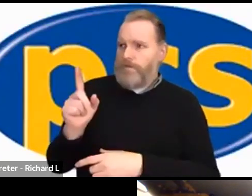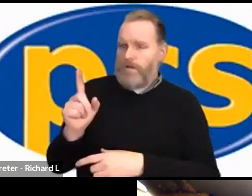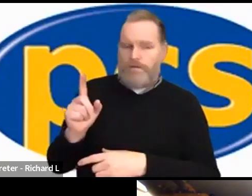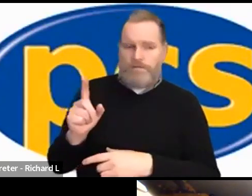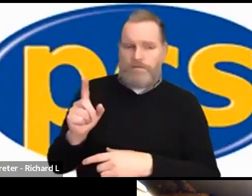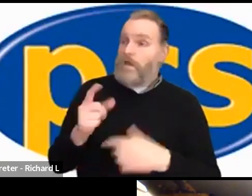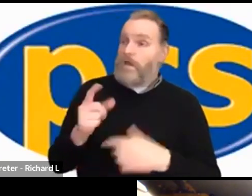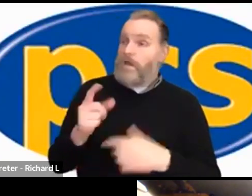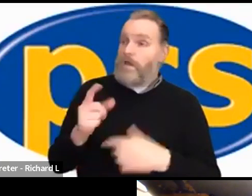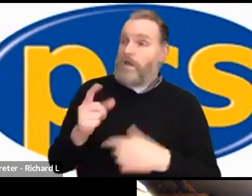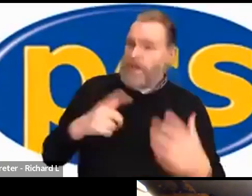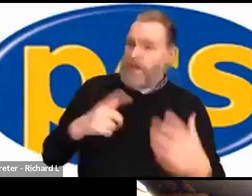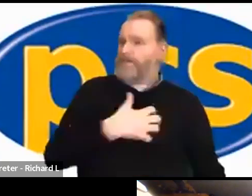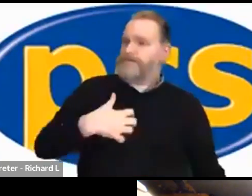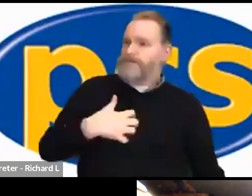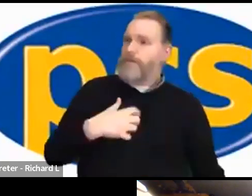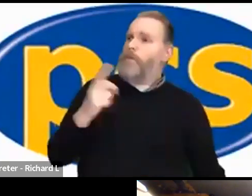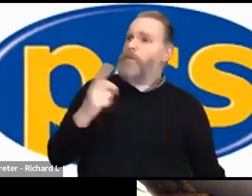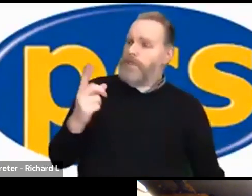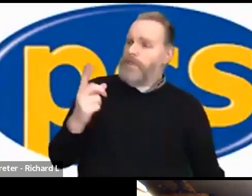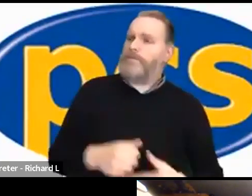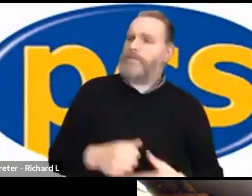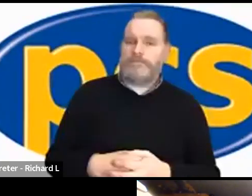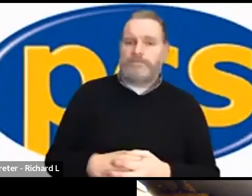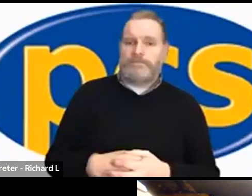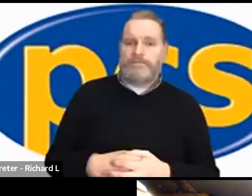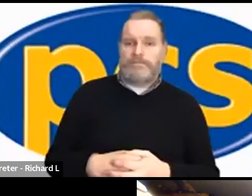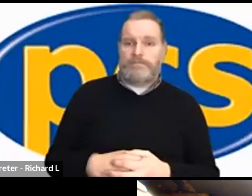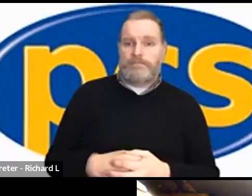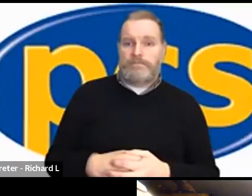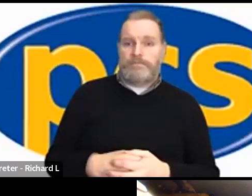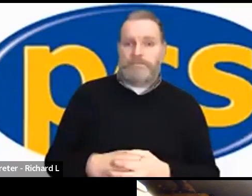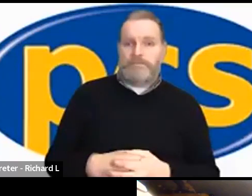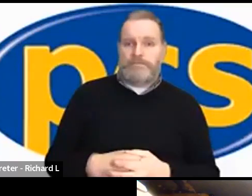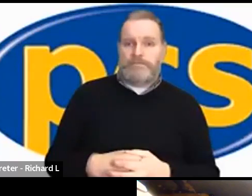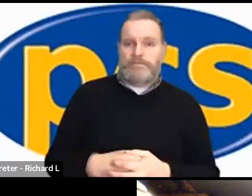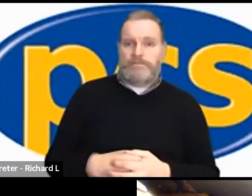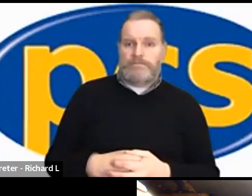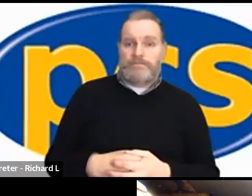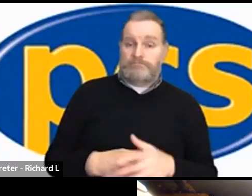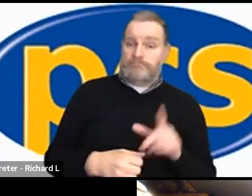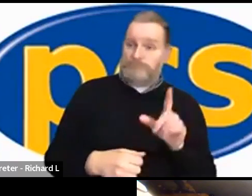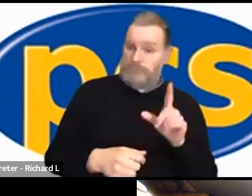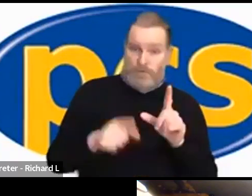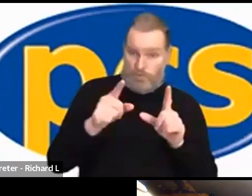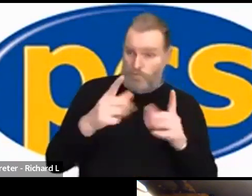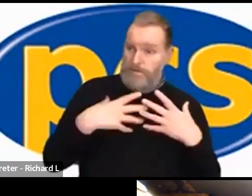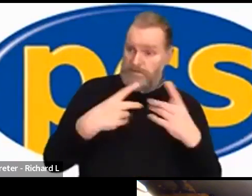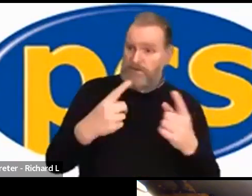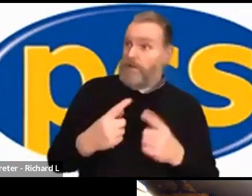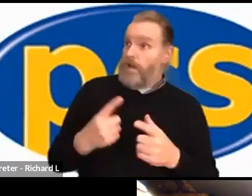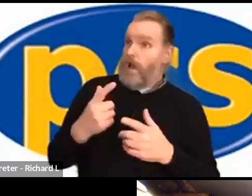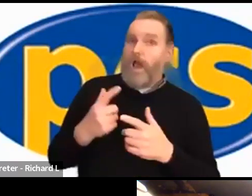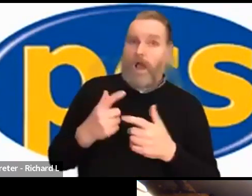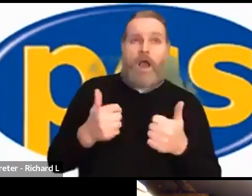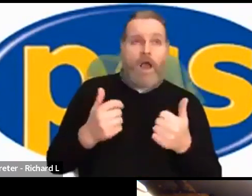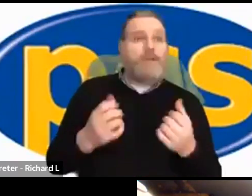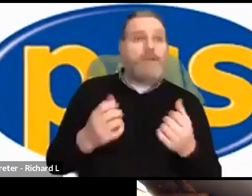, no, no, it doesn't really, because we want them to realize that their workforce are not happy. You don't need about that to don't need about that to not show good will and will and do things that and do things that on other